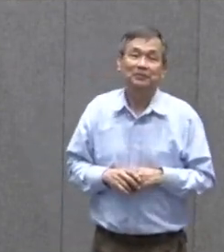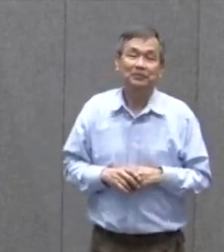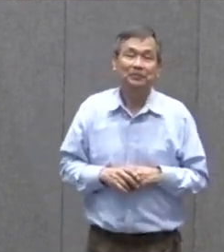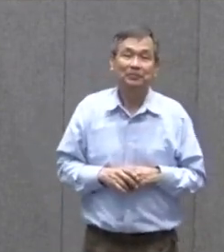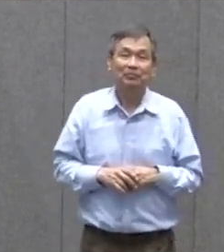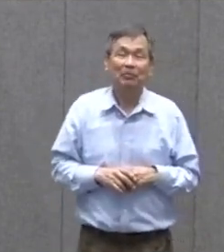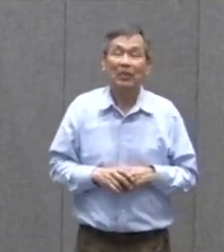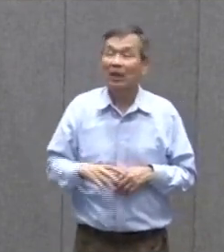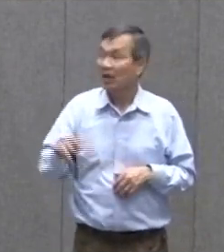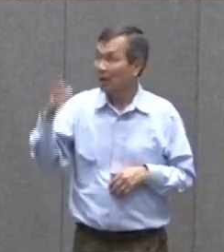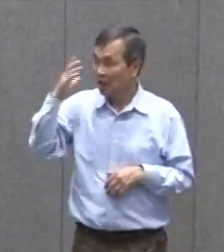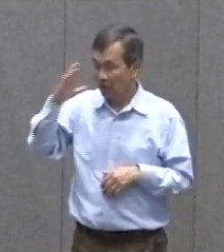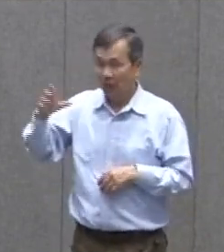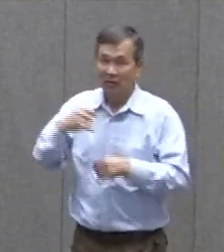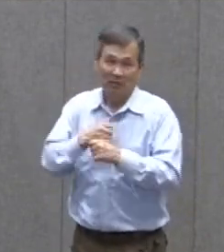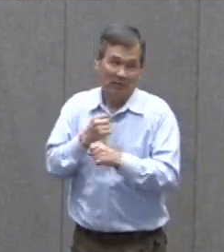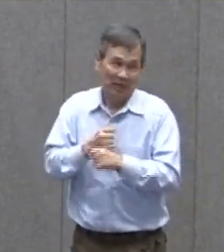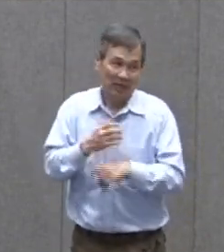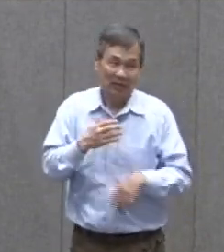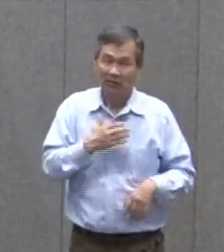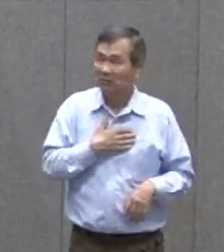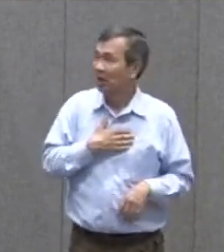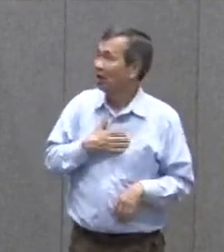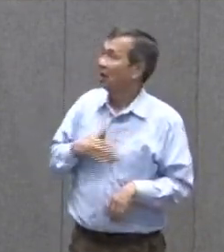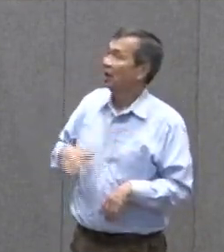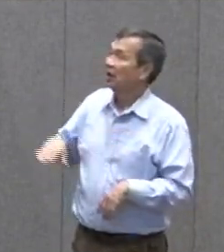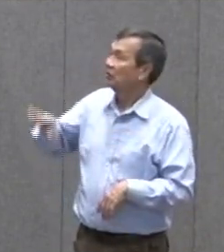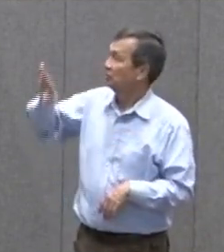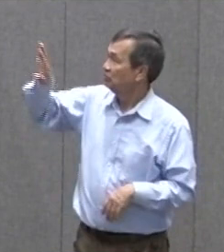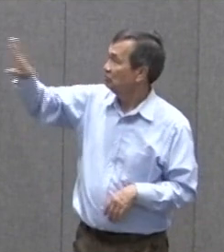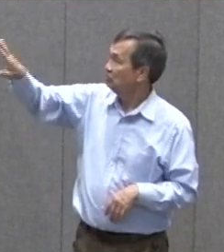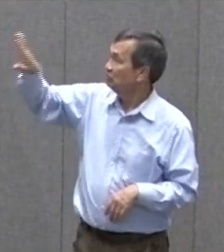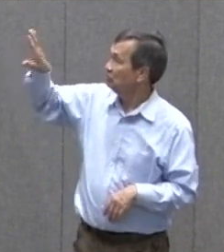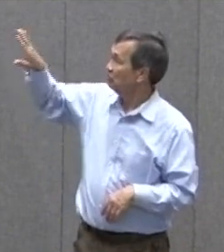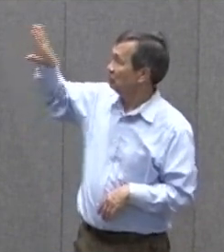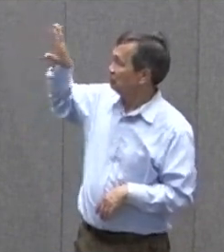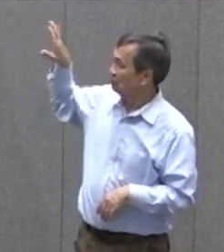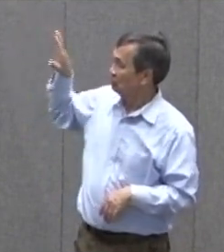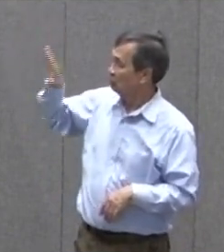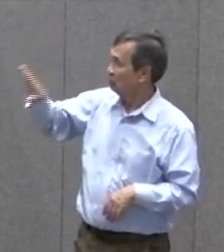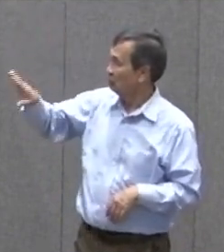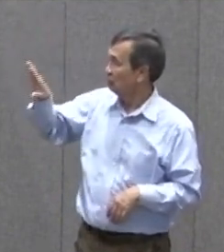I'm going to try to make mine in an array that is four by three. Let's see if we can get it to fit in there.